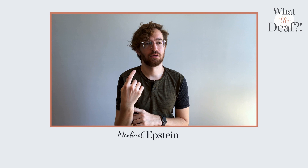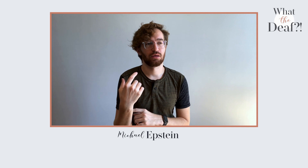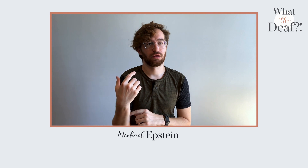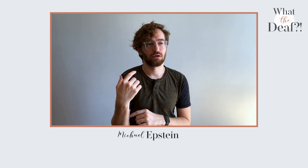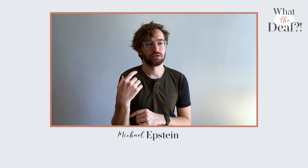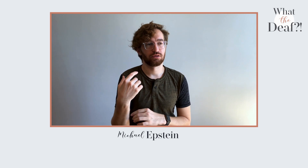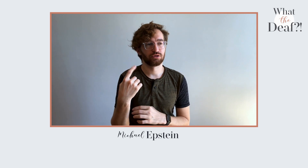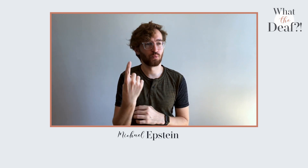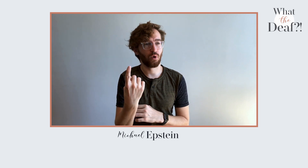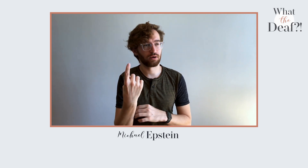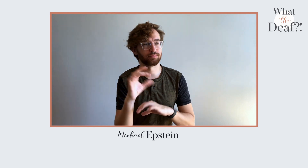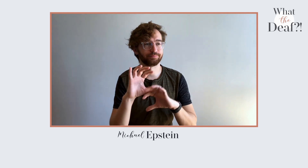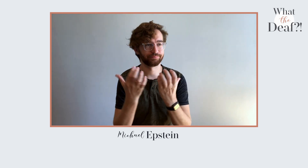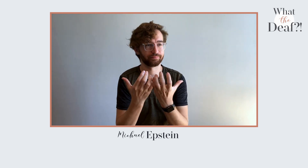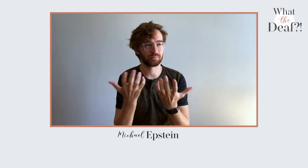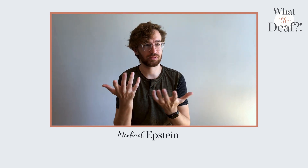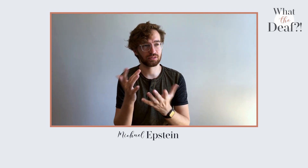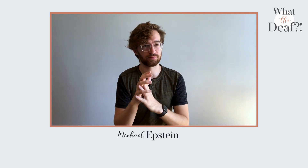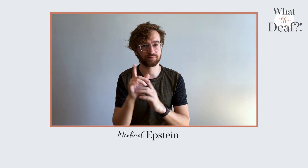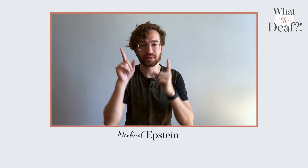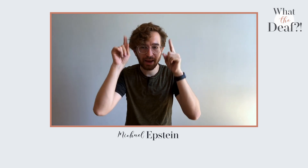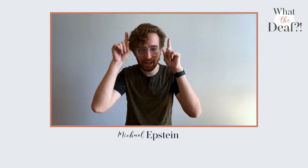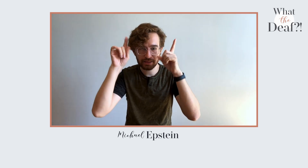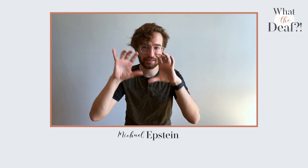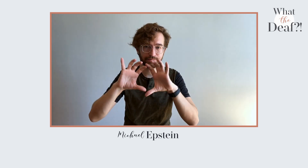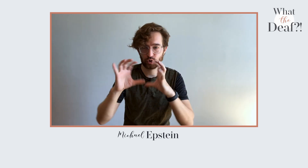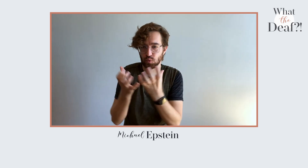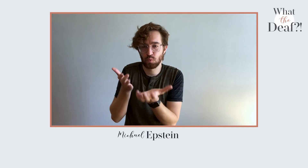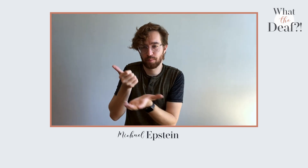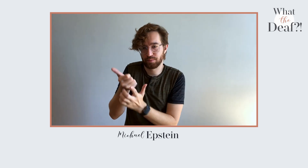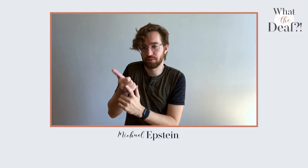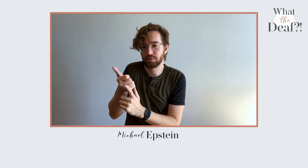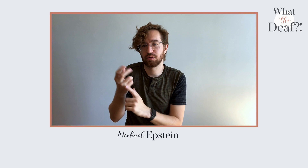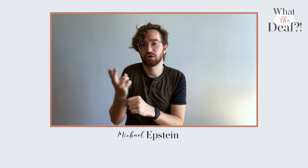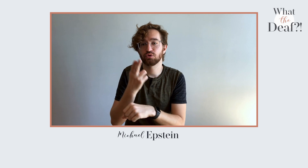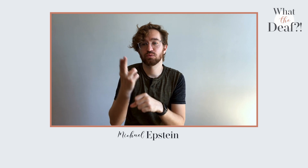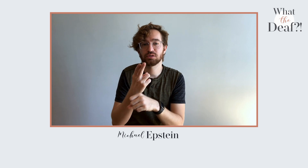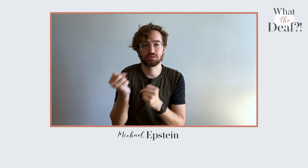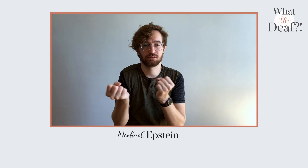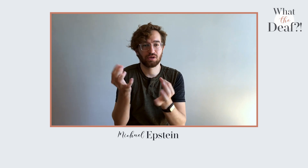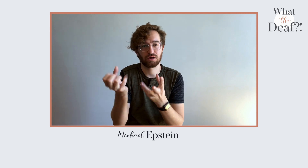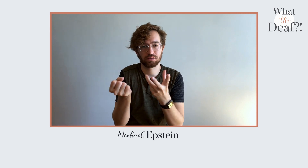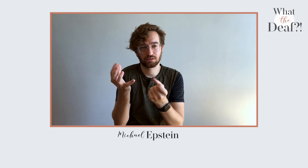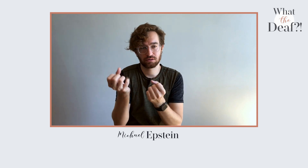There is a group of characters, I'll call them aliens, on the show who use signs to communicate.